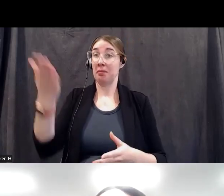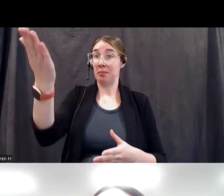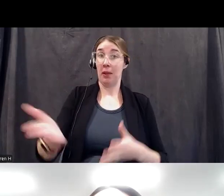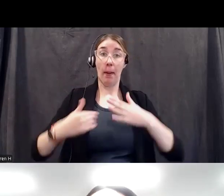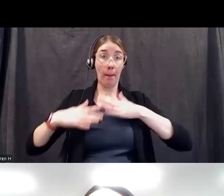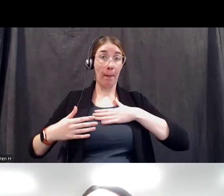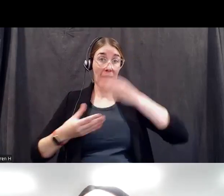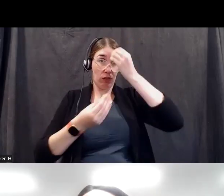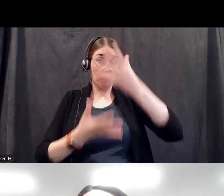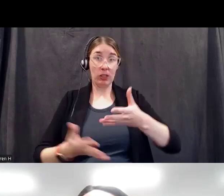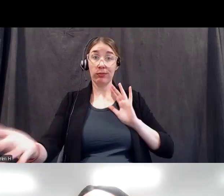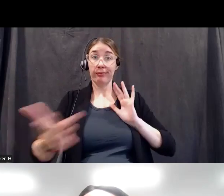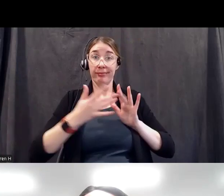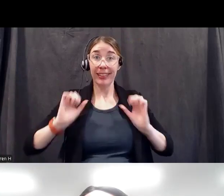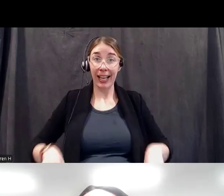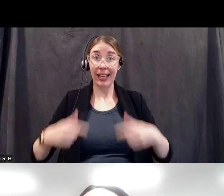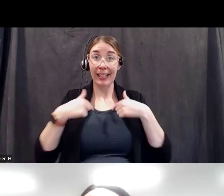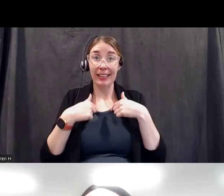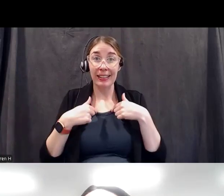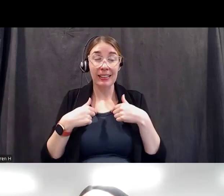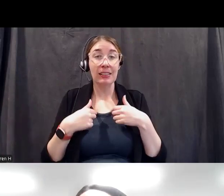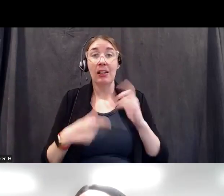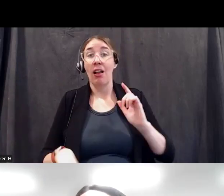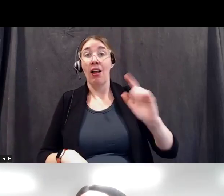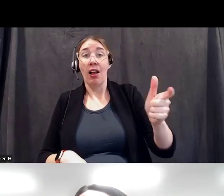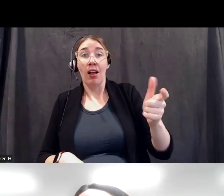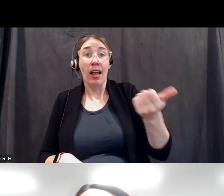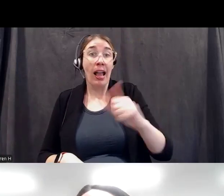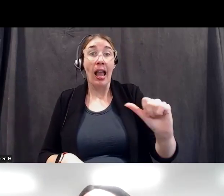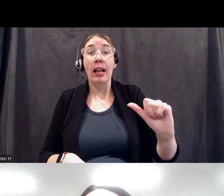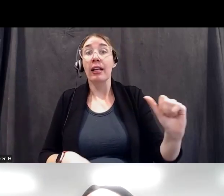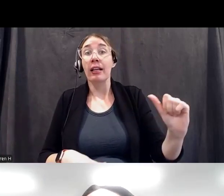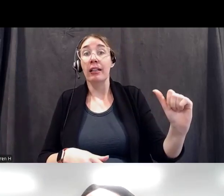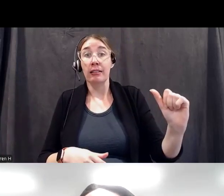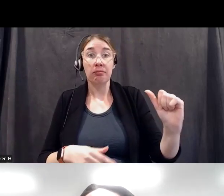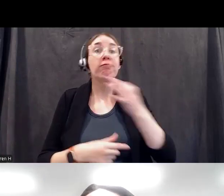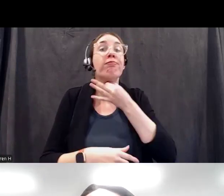questions that you guys have about what we have going on in New York or if you have any ideas